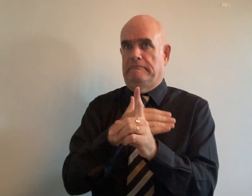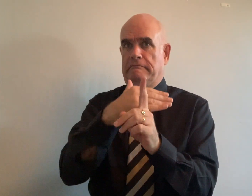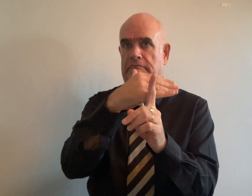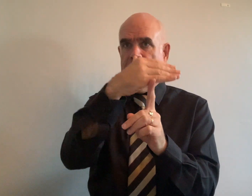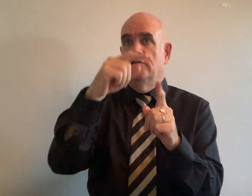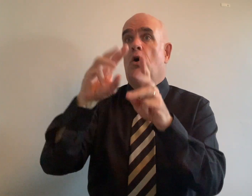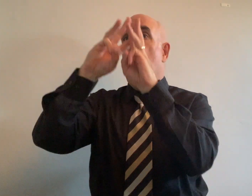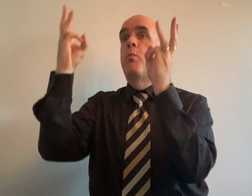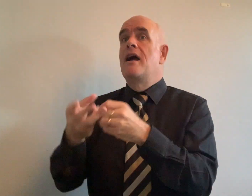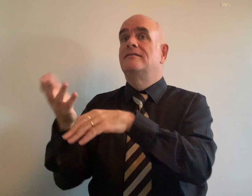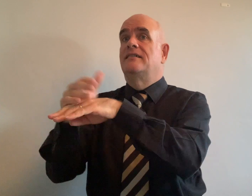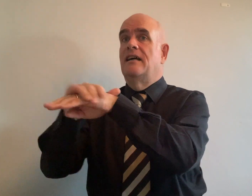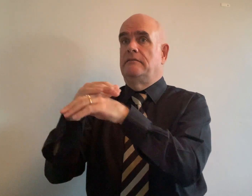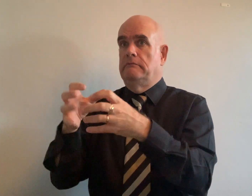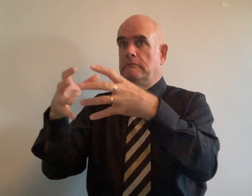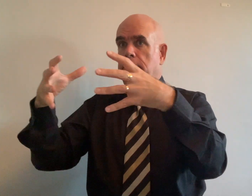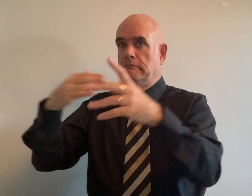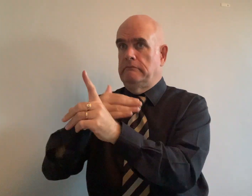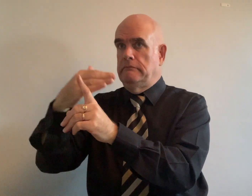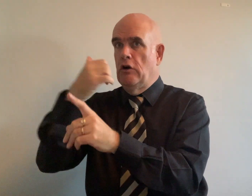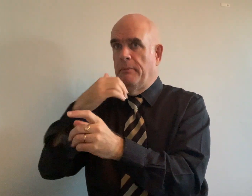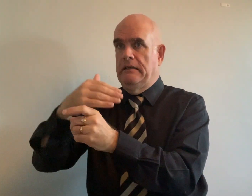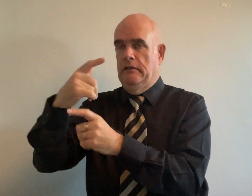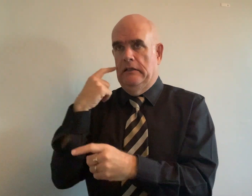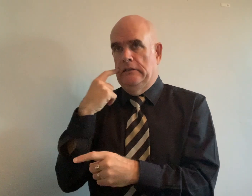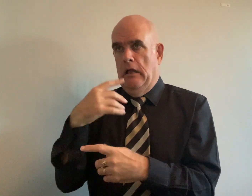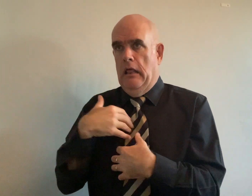Sabina and I are greatly aware of the pain and suffering so many of you are experiencing in